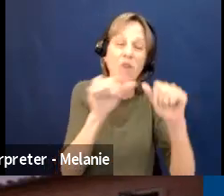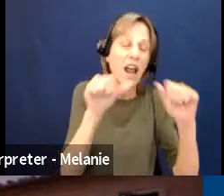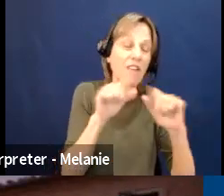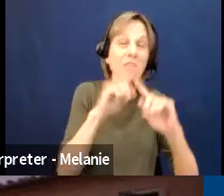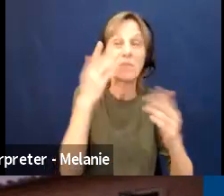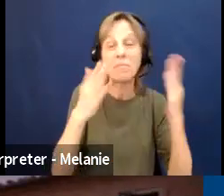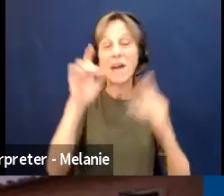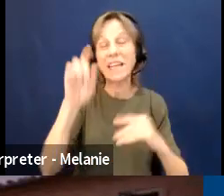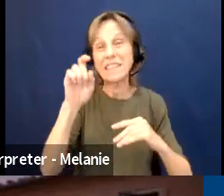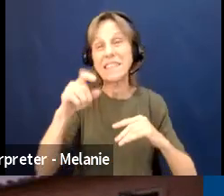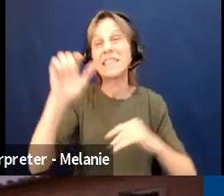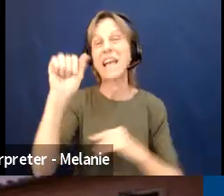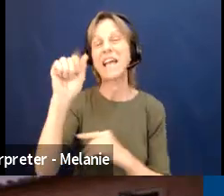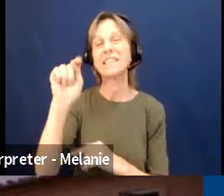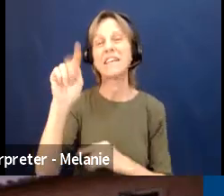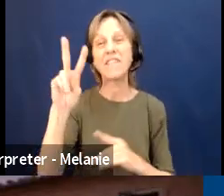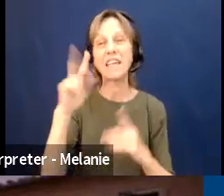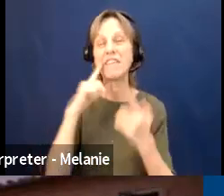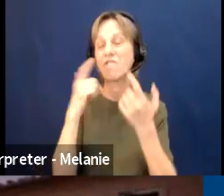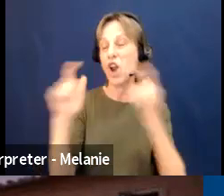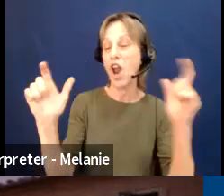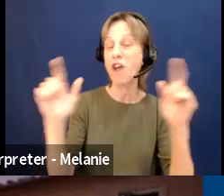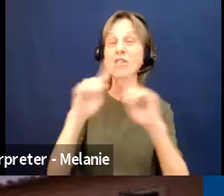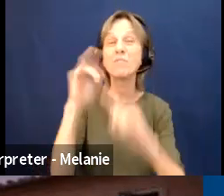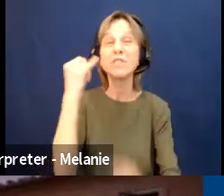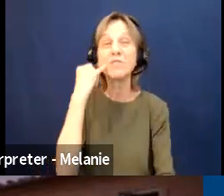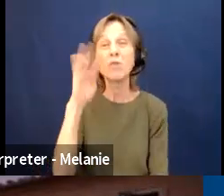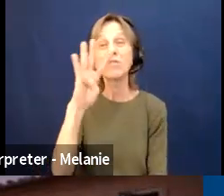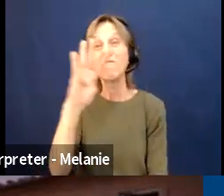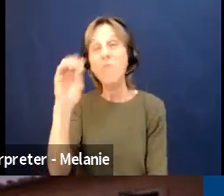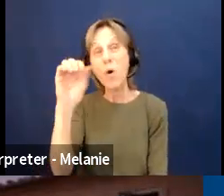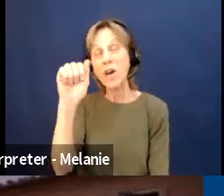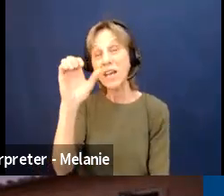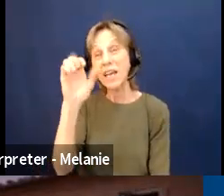area but if you have a 40 acre parcel that's all burned you probably are going to be looking at